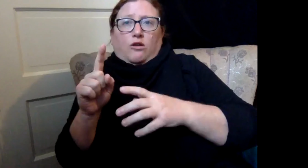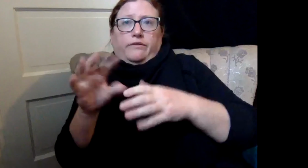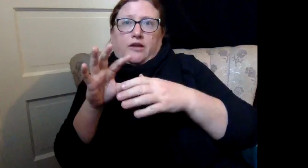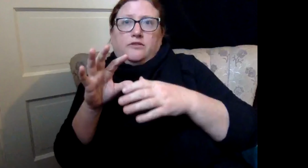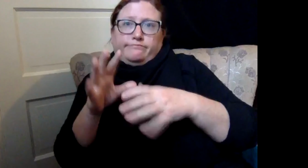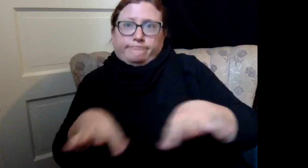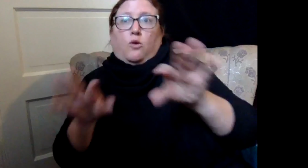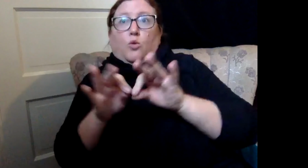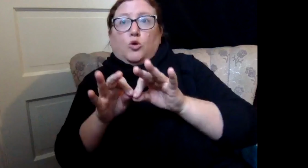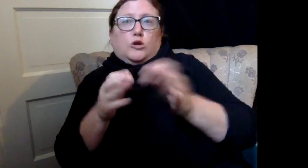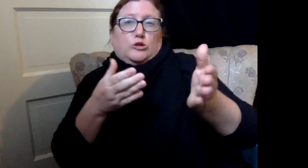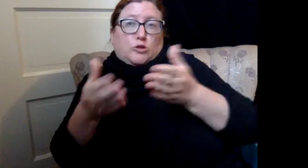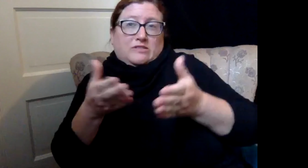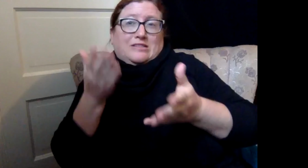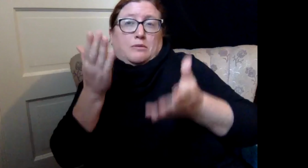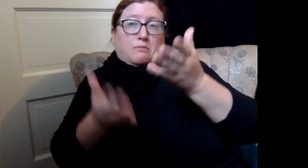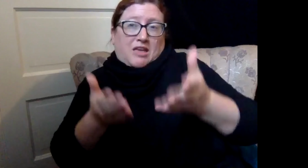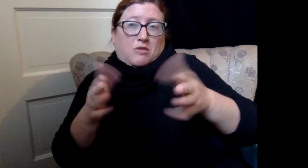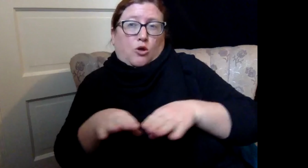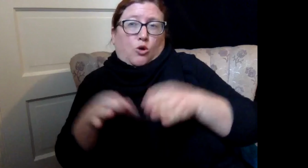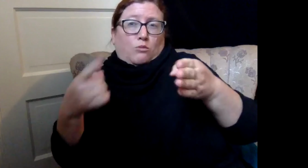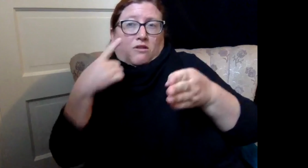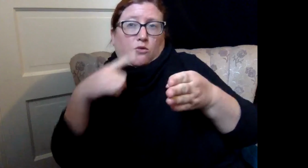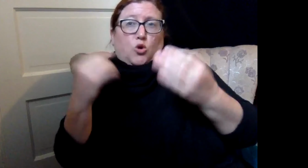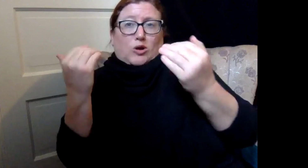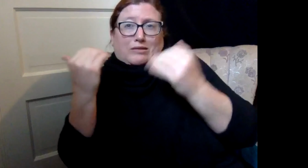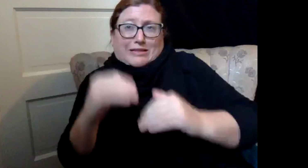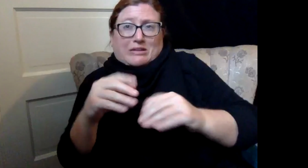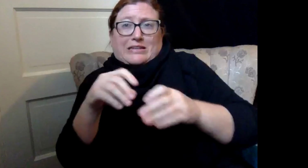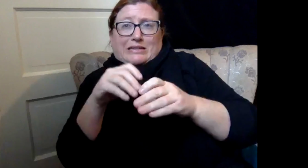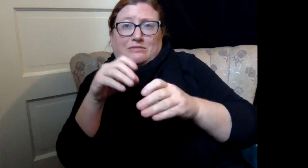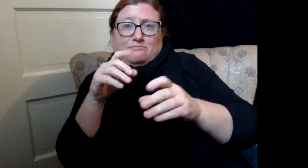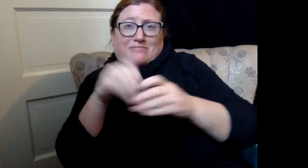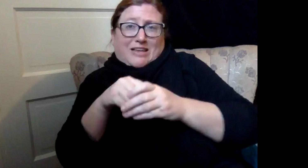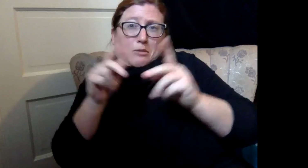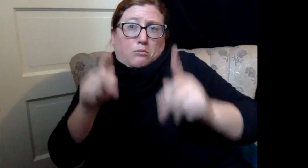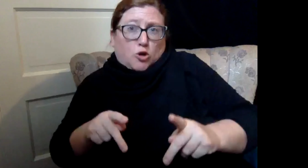So to Sheila's point earlier around the dates, kind of core